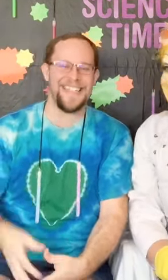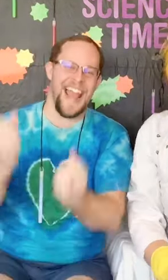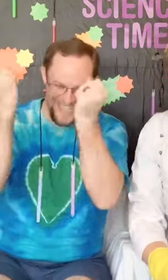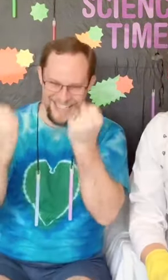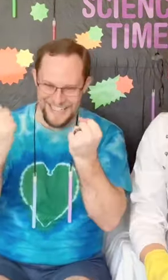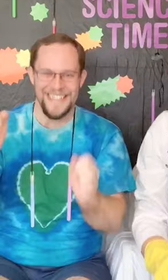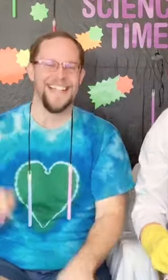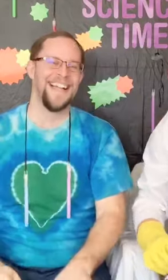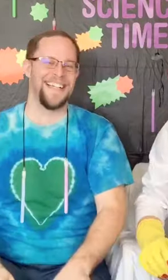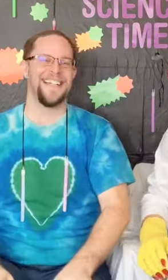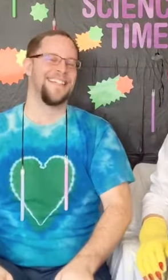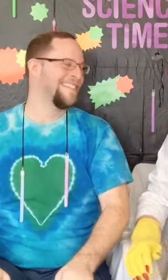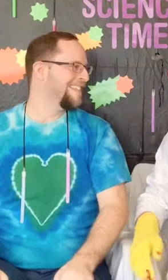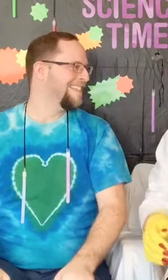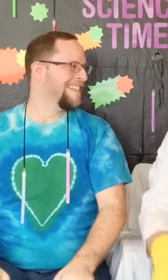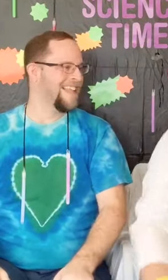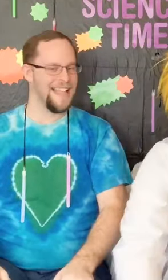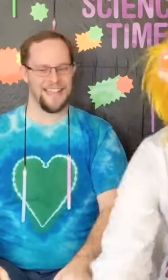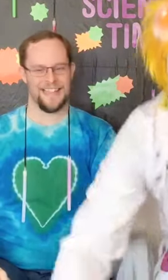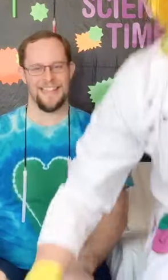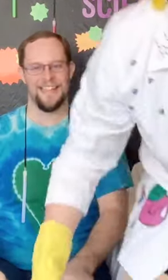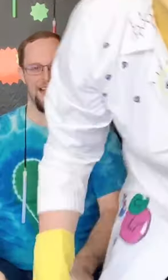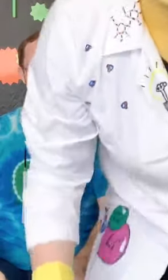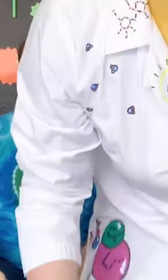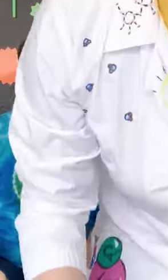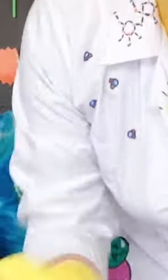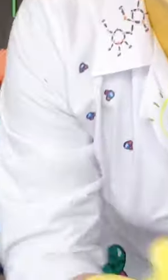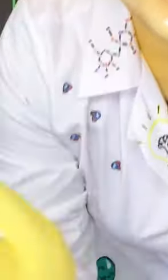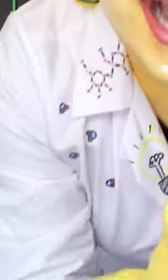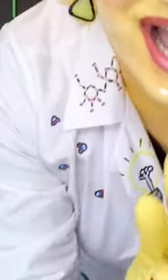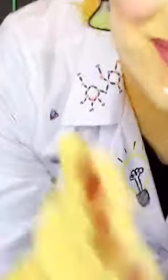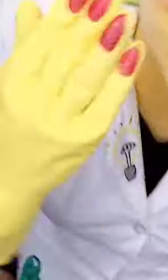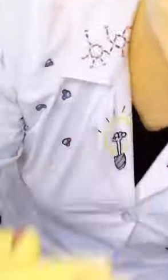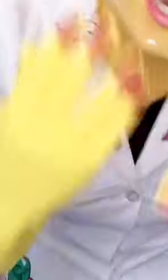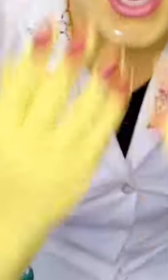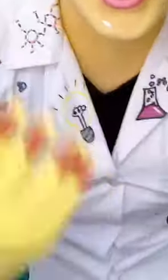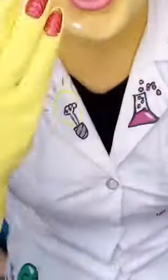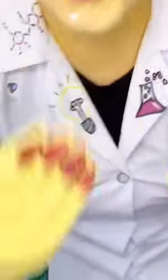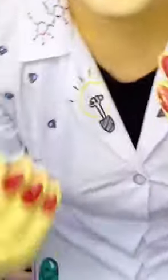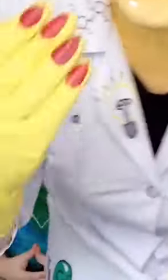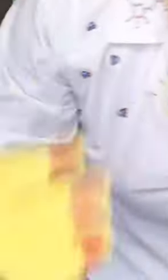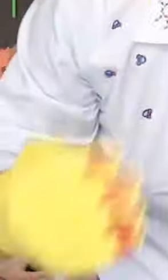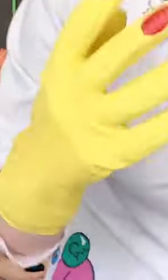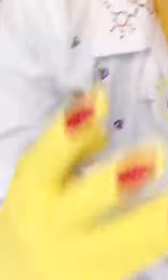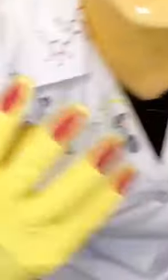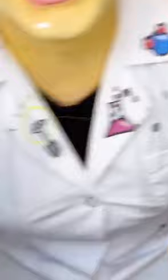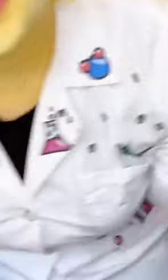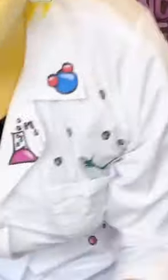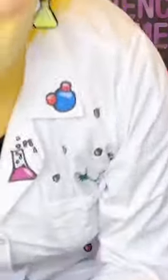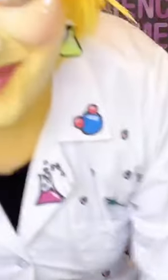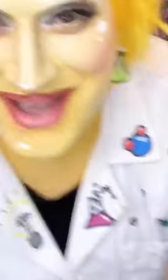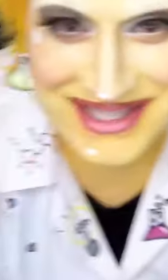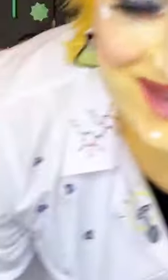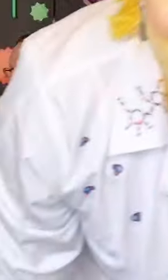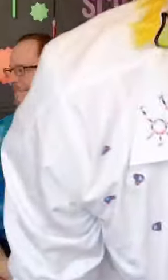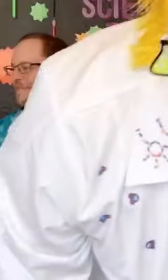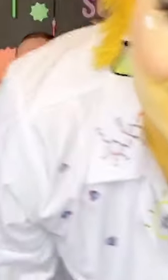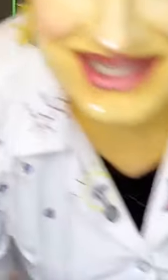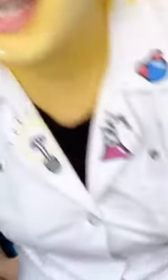Yes! CALI: Okay, guess what everybody! It's time! It's time for science experiments! I'm very excited